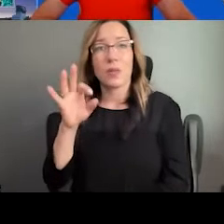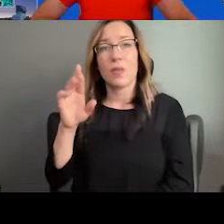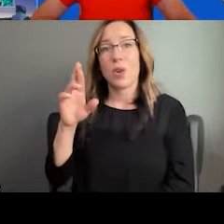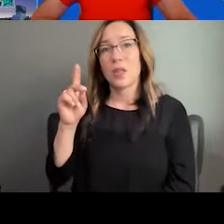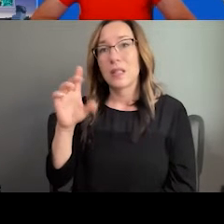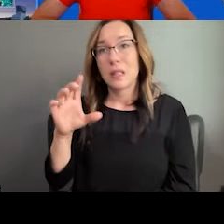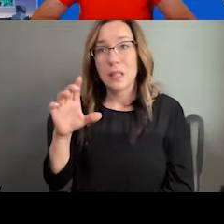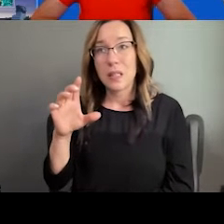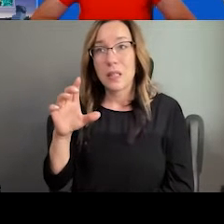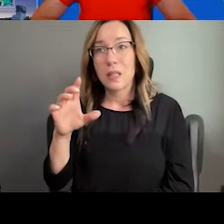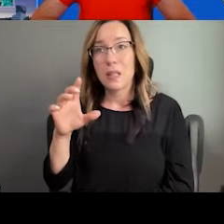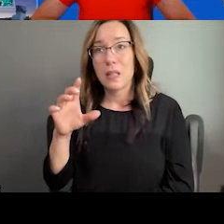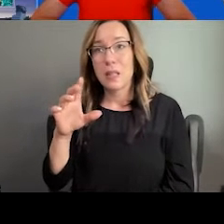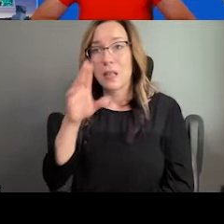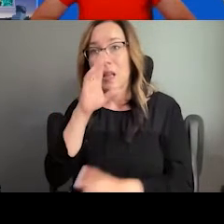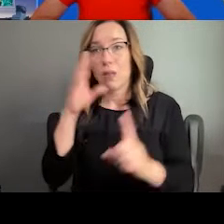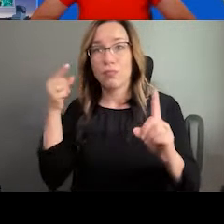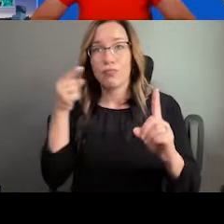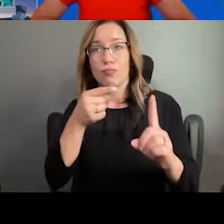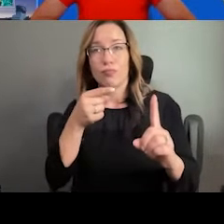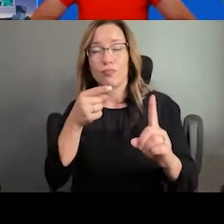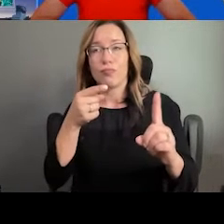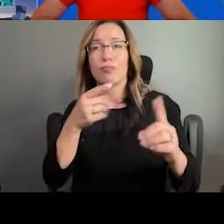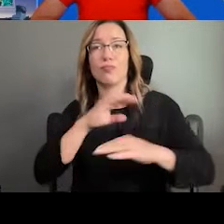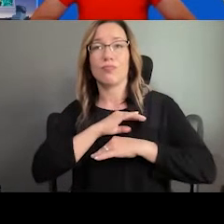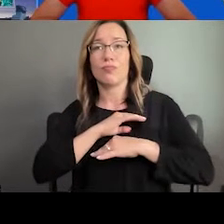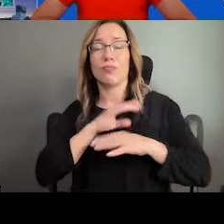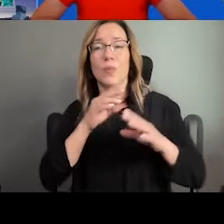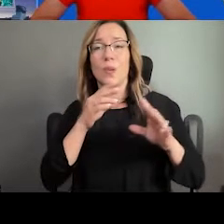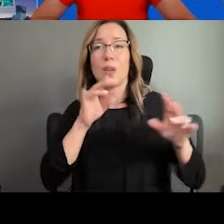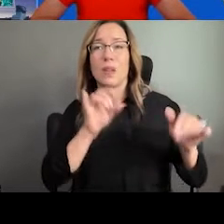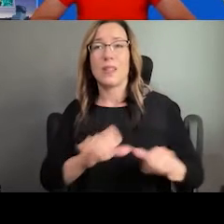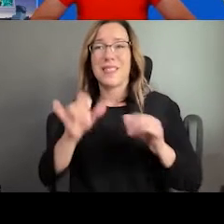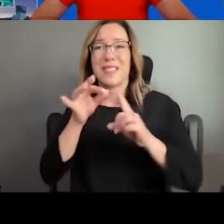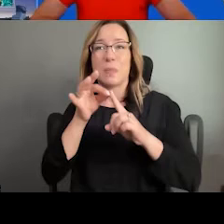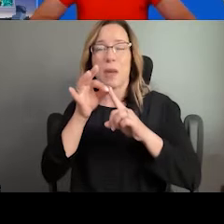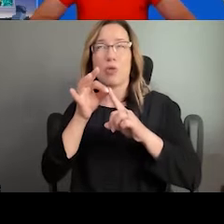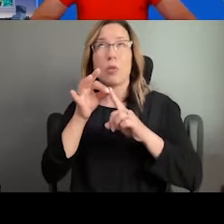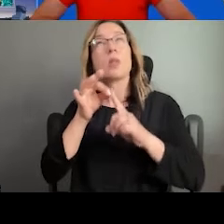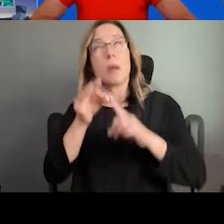are directed at meeting the goals of special national and international research programs